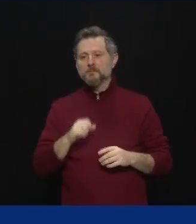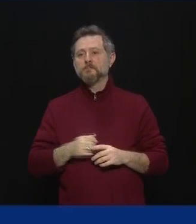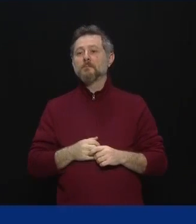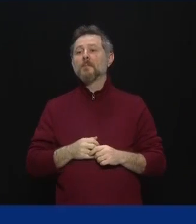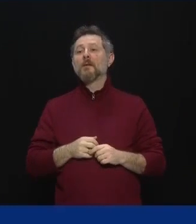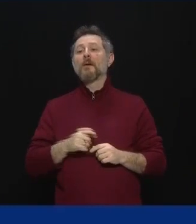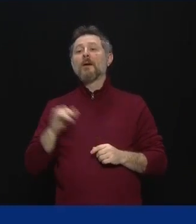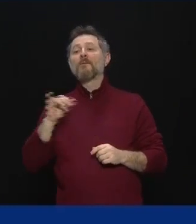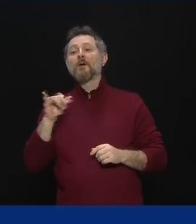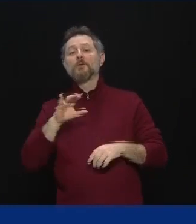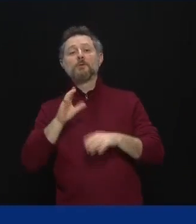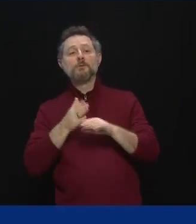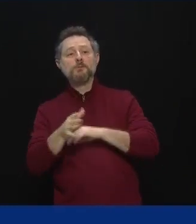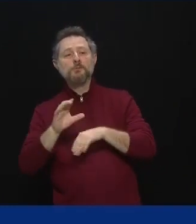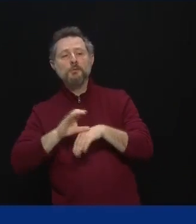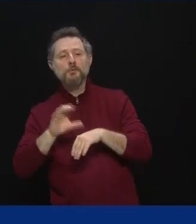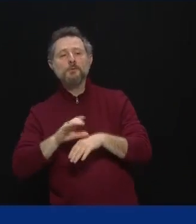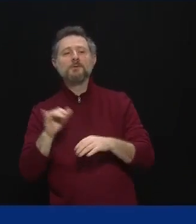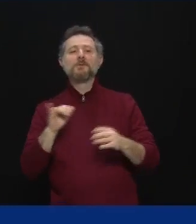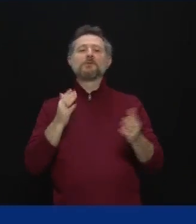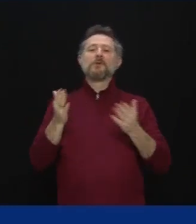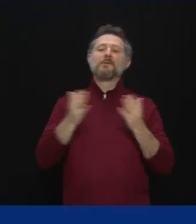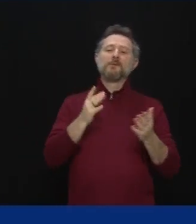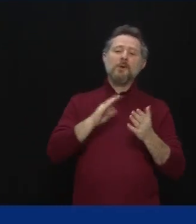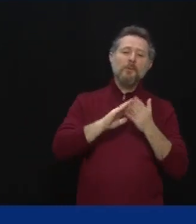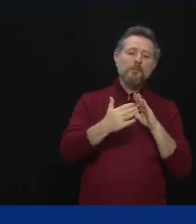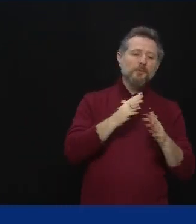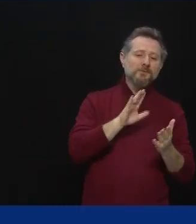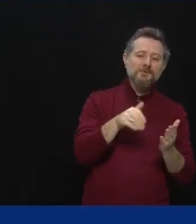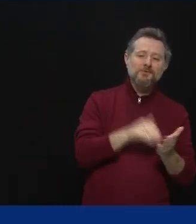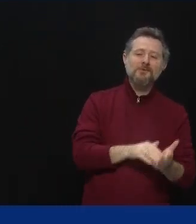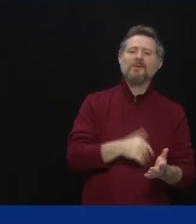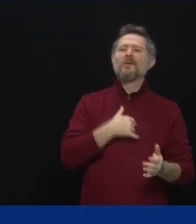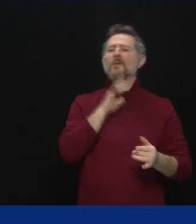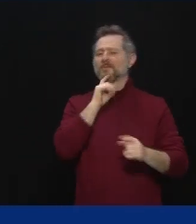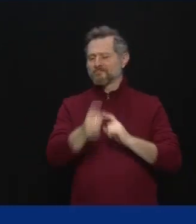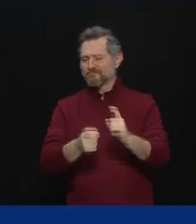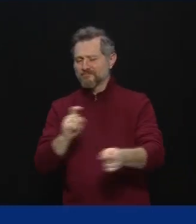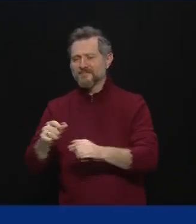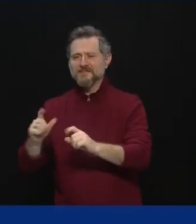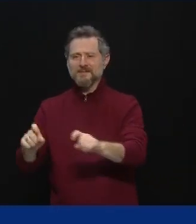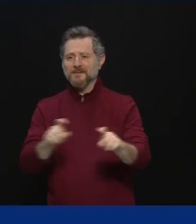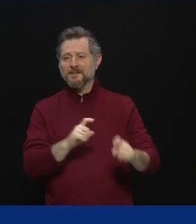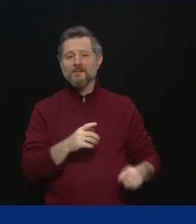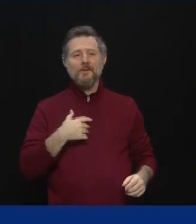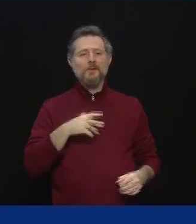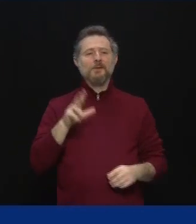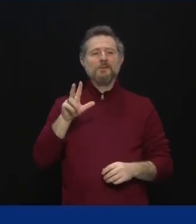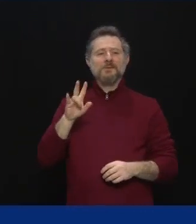THIS UP. TOO. THE ONES THAT MAY GO ON AFTER A CHURCH SERVICE OR AT A COMMUNITY